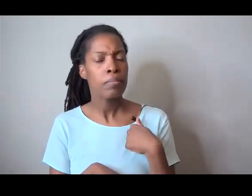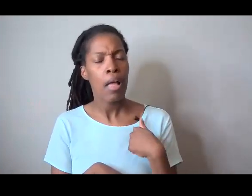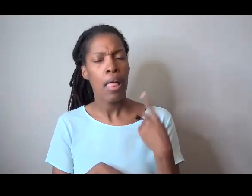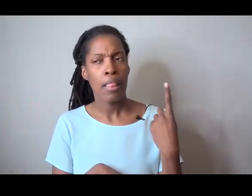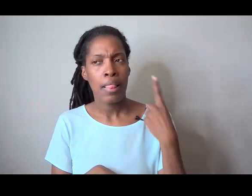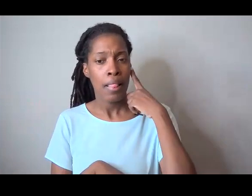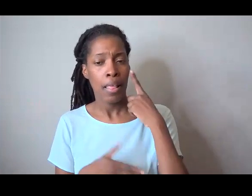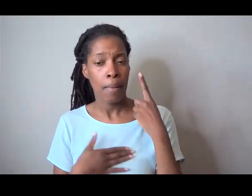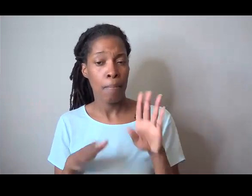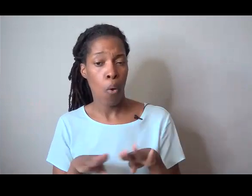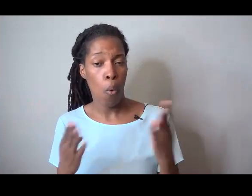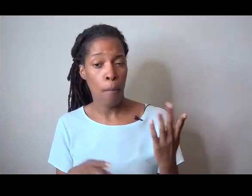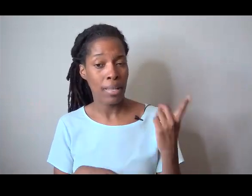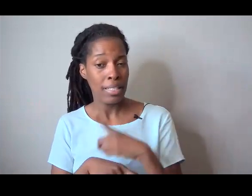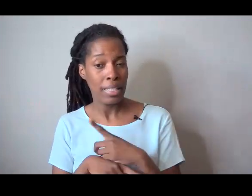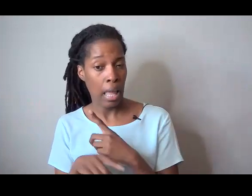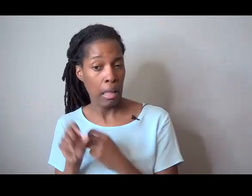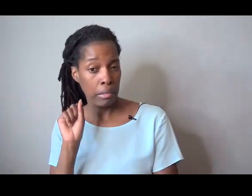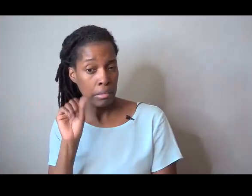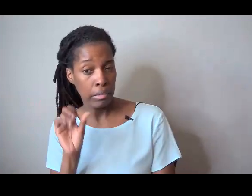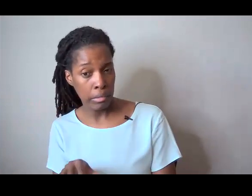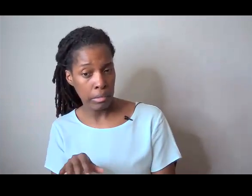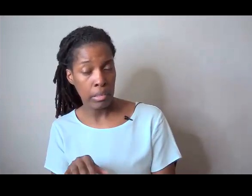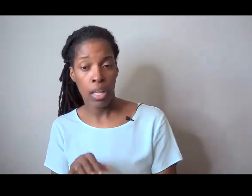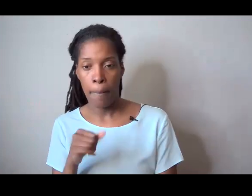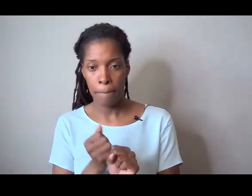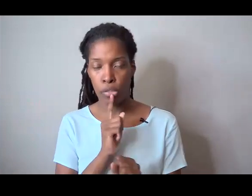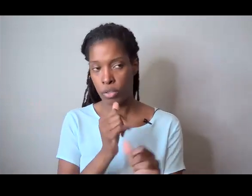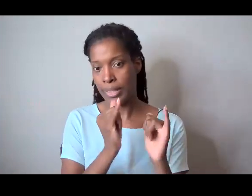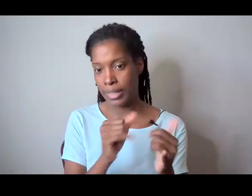And why and make sure they're on the same page with you